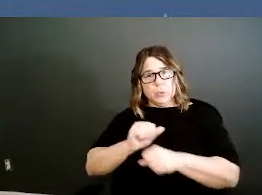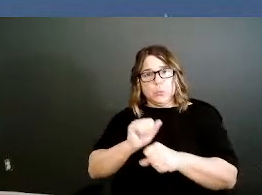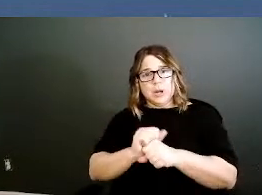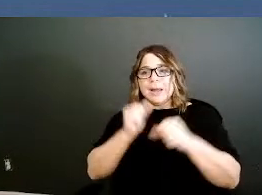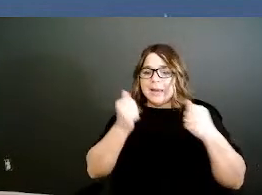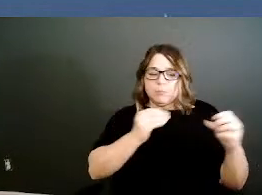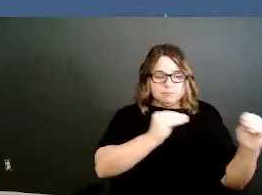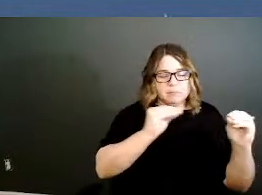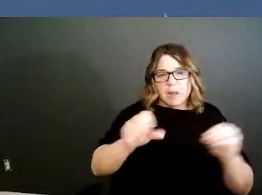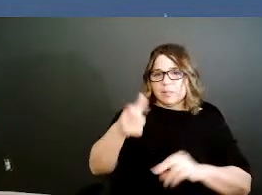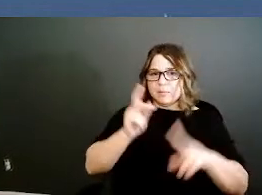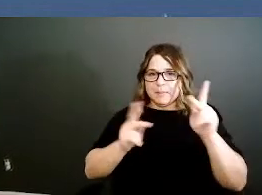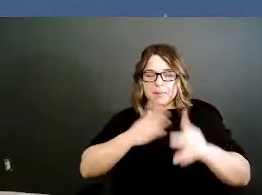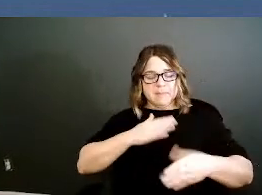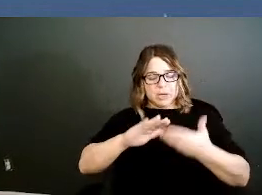THERE ARE MANY PEOPLE WORKING THROUGHOUT MINNEAPOLIS --